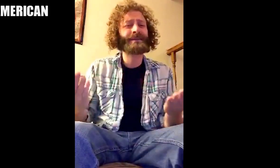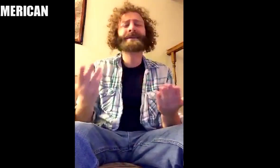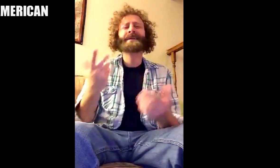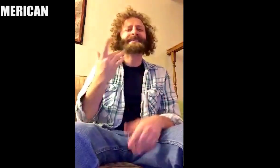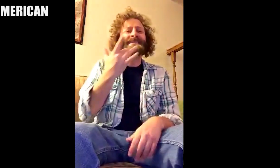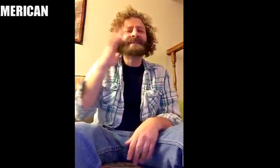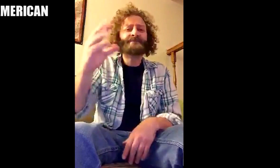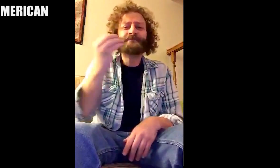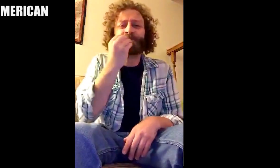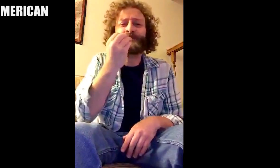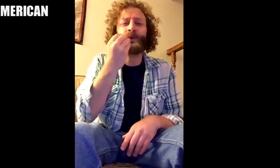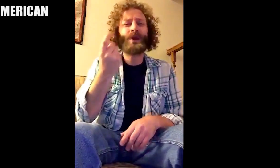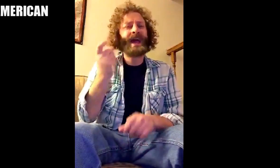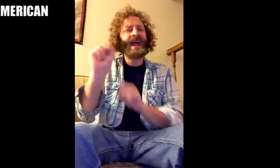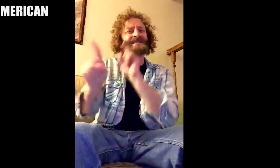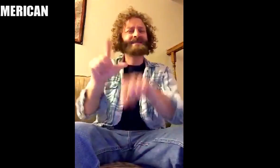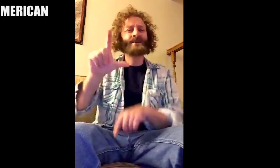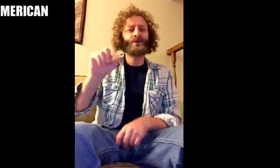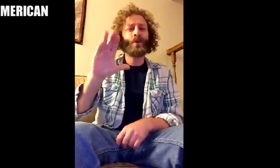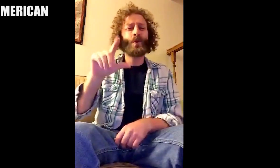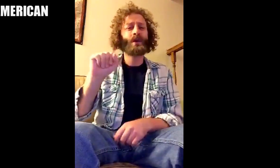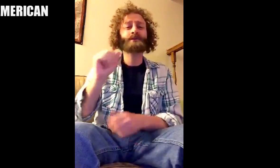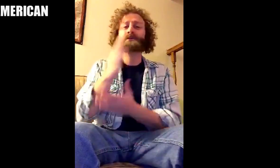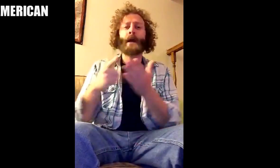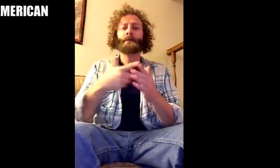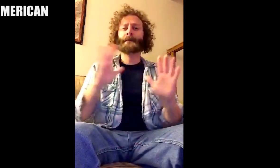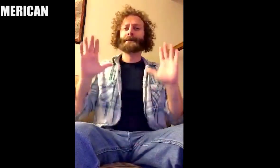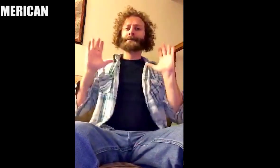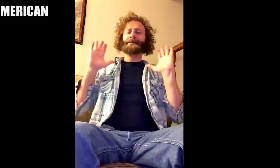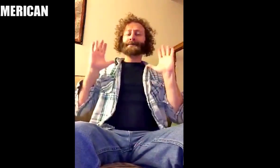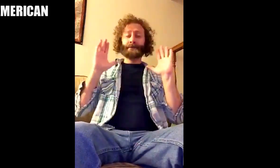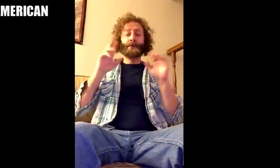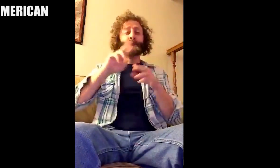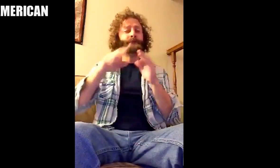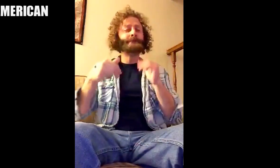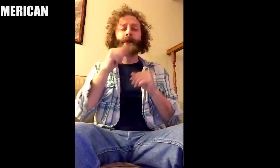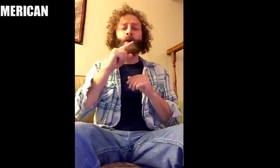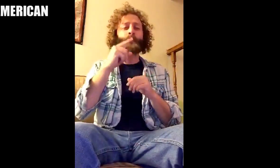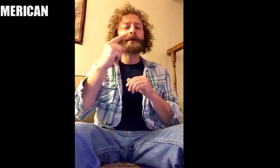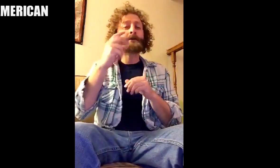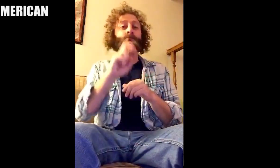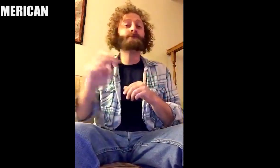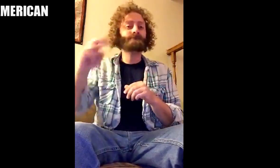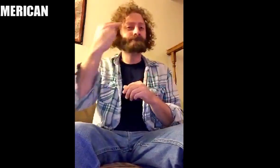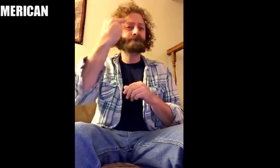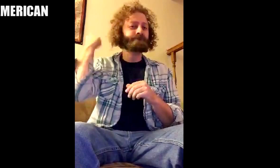Eat their food, ask locals questions. If you don't do that, your trip won't be as memorable.